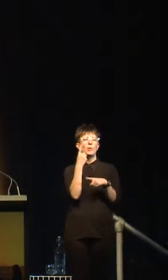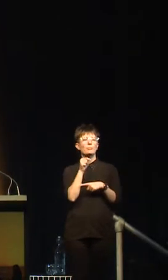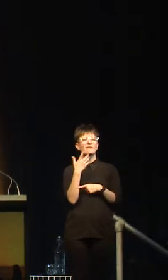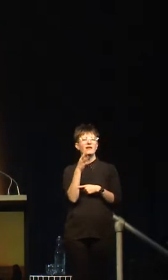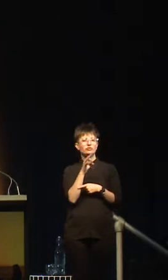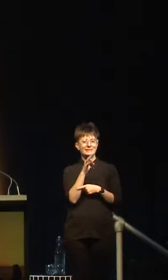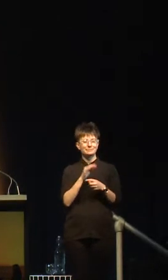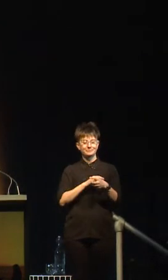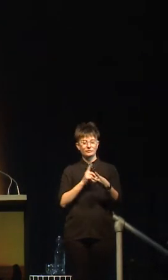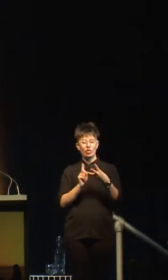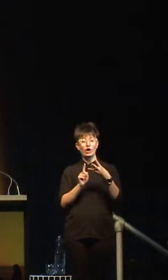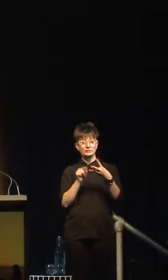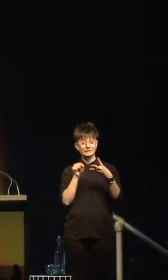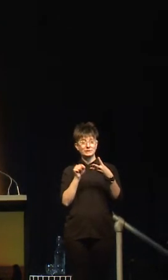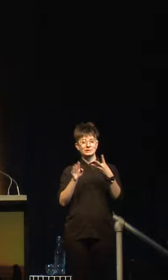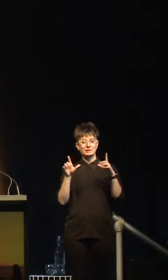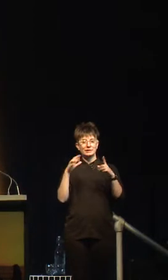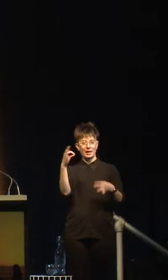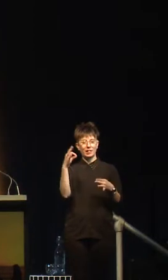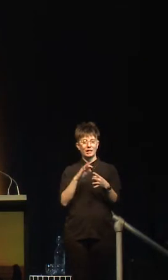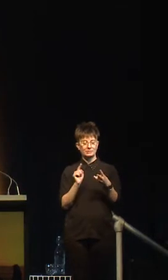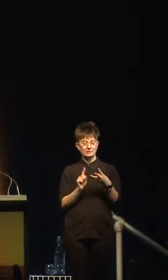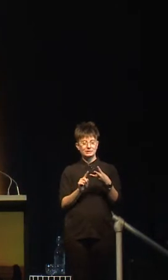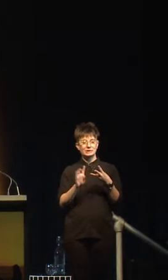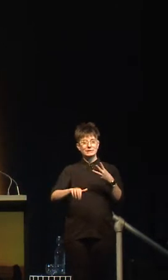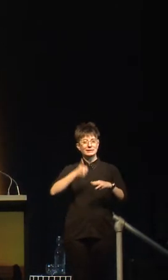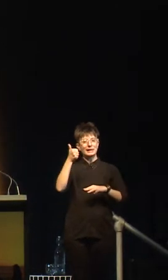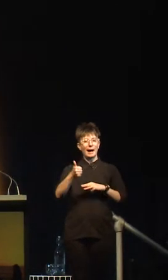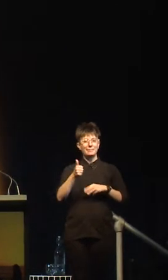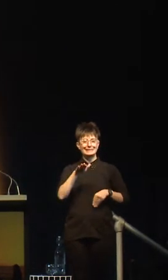up a set of stepping stones, five-year emissions budgets, to get us from where we are today